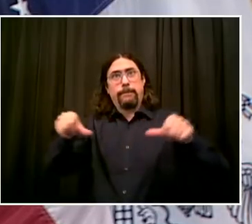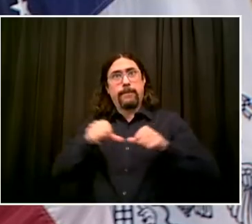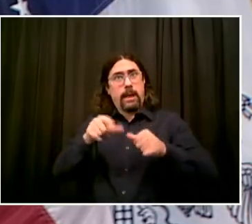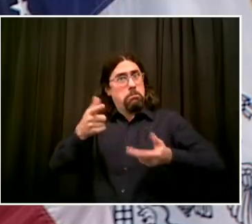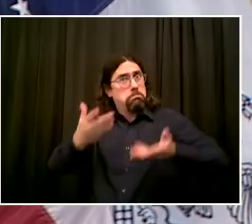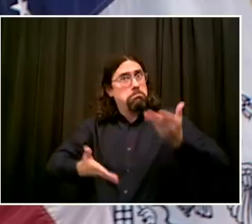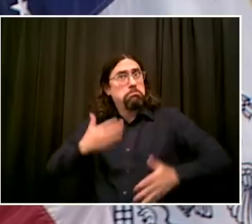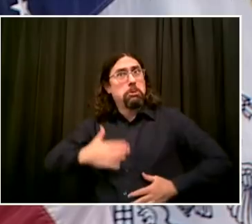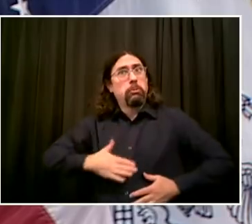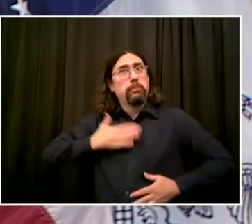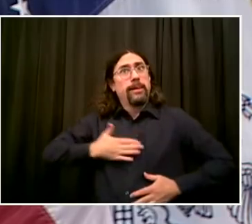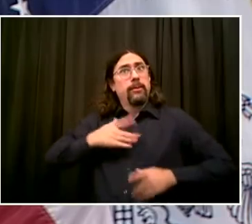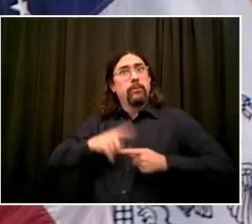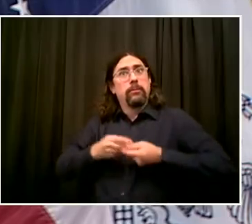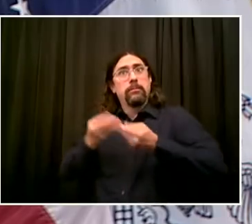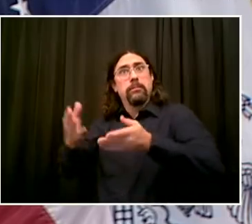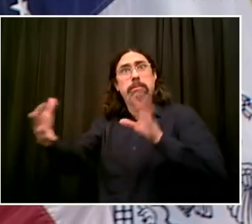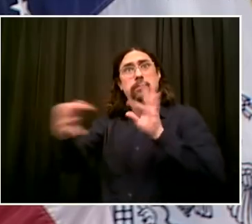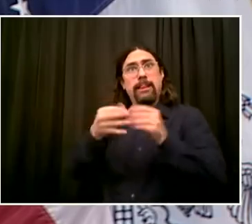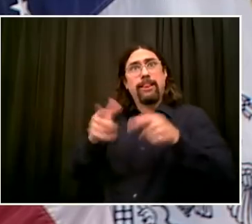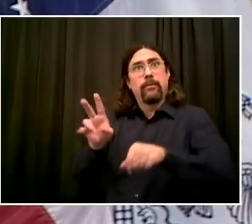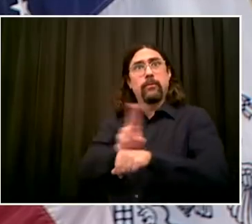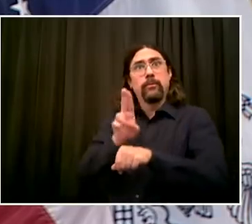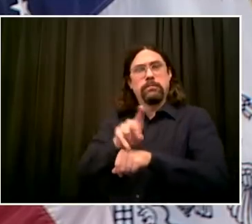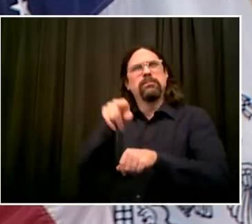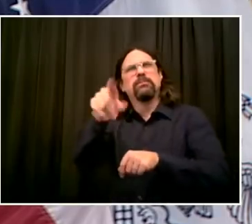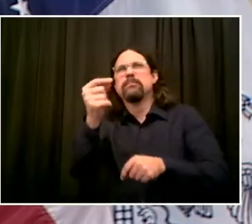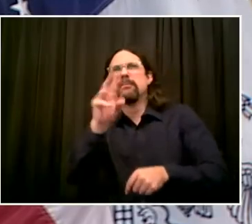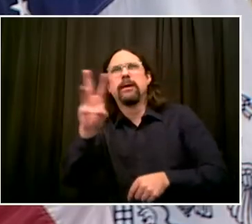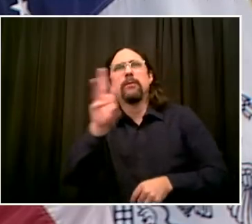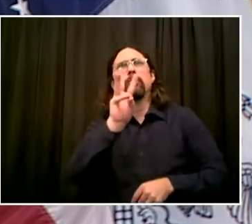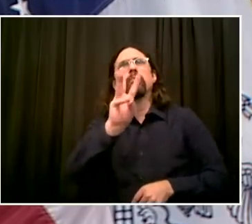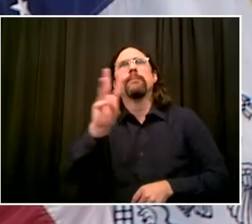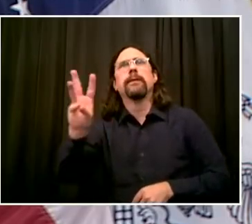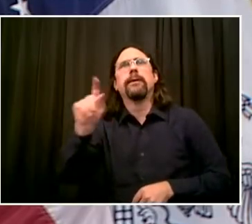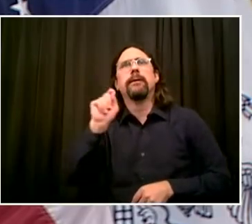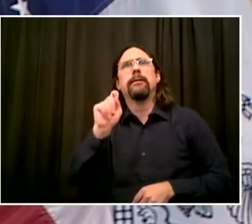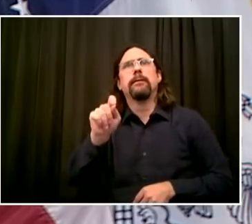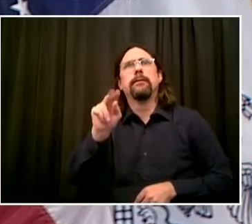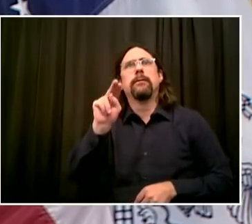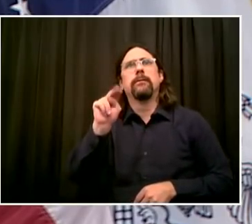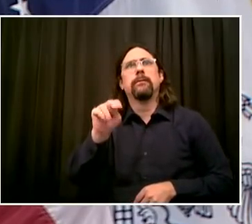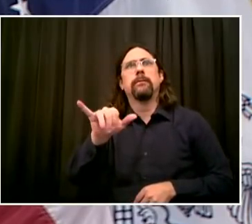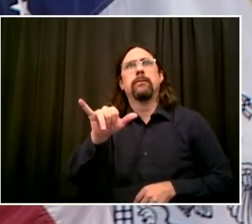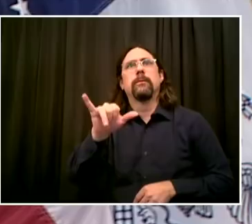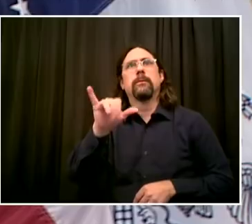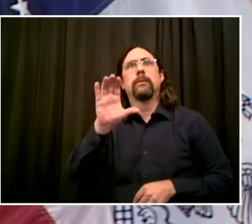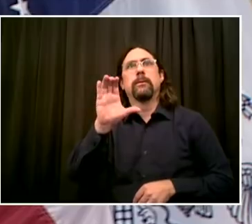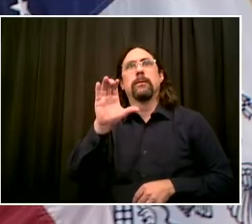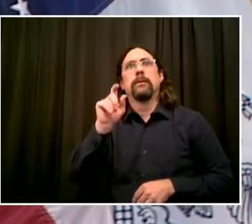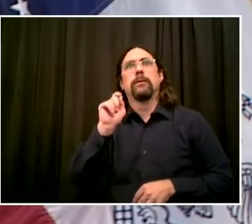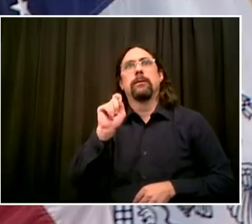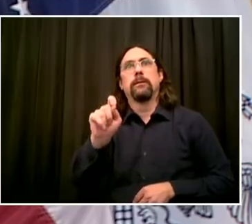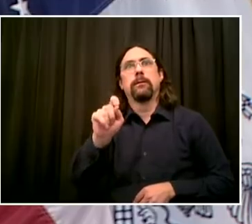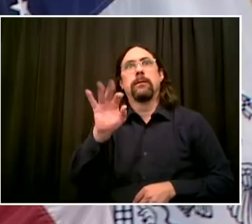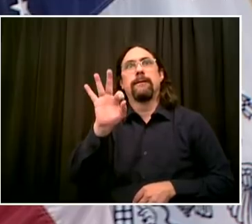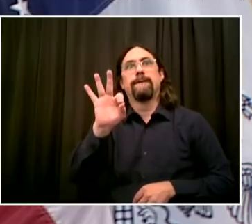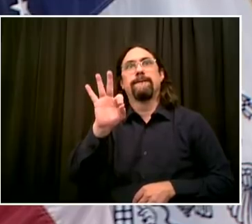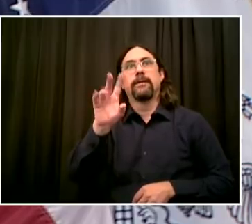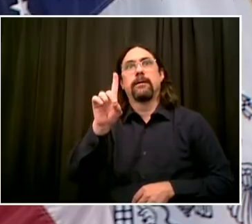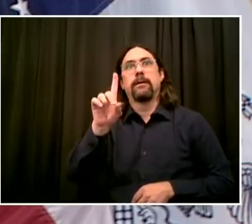EXIINSTG SPACE.